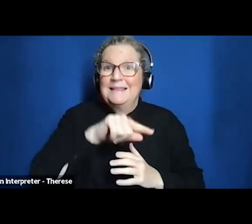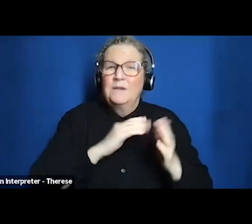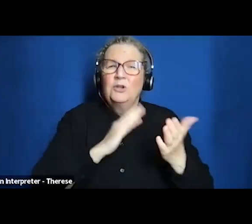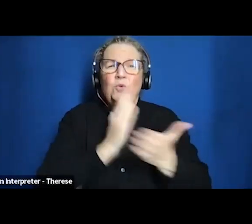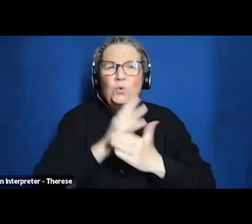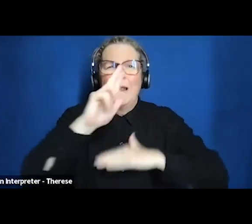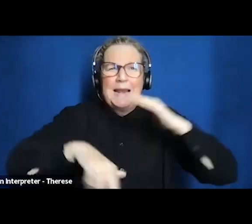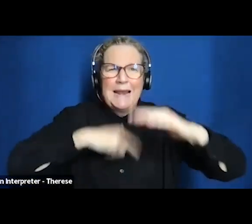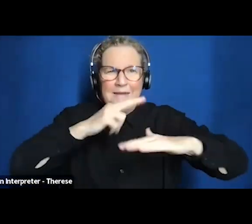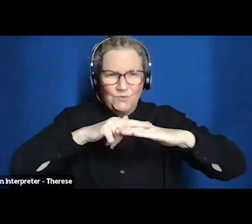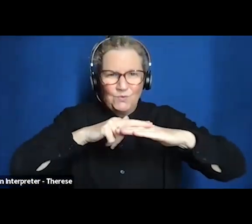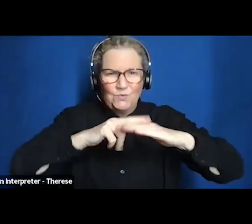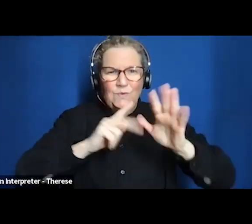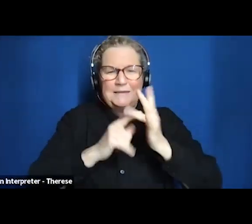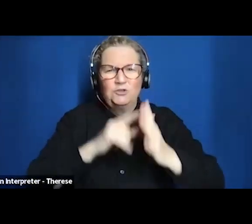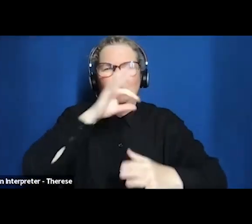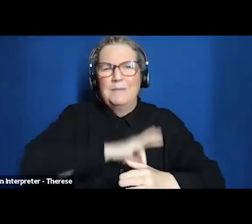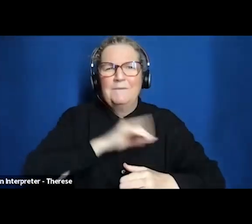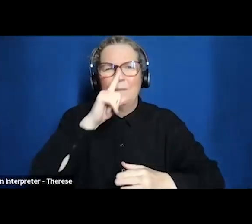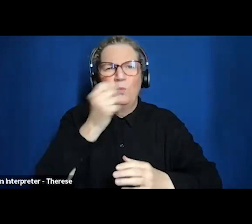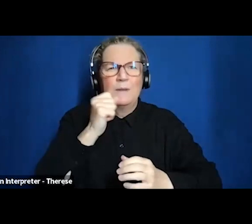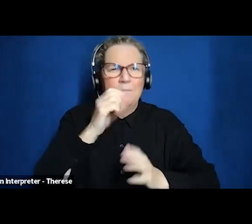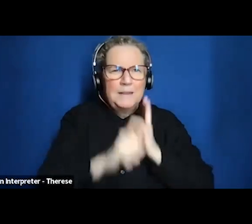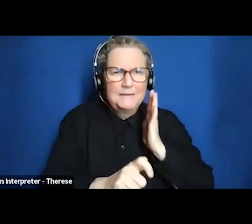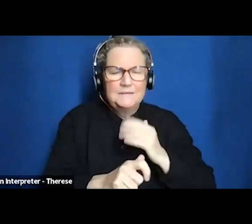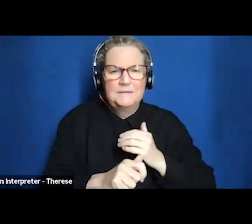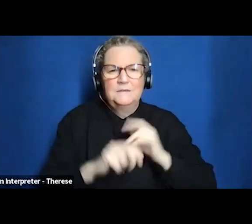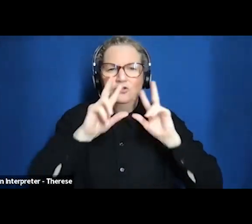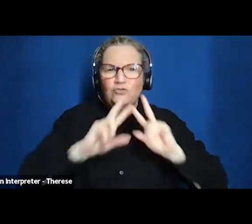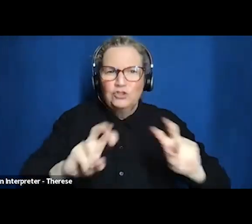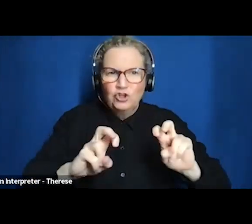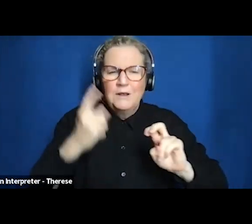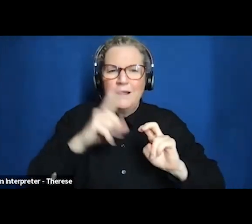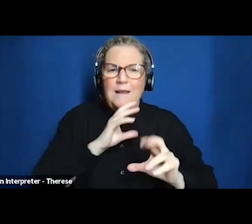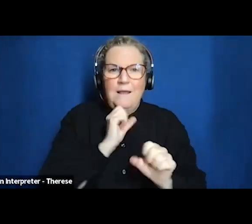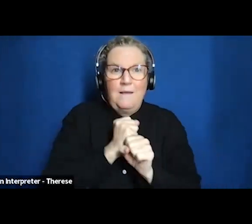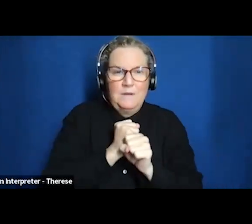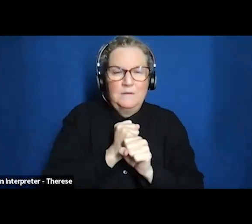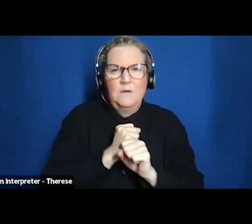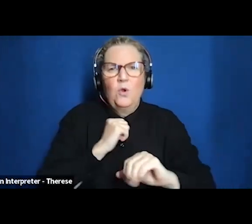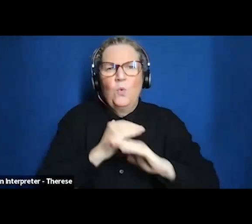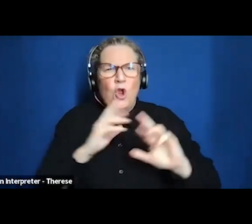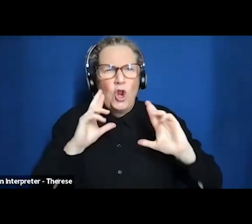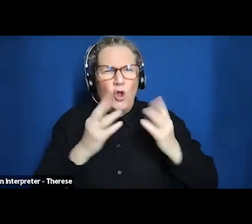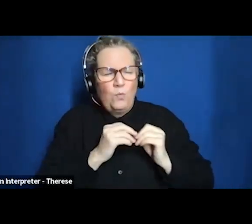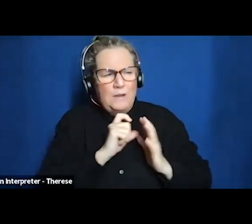to benefit people with disability researchers and governments. We're working closely with the disability community to ensure